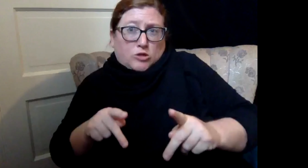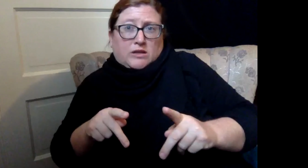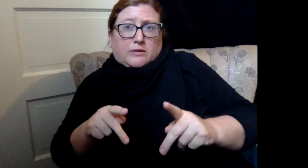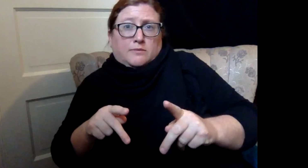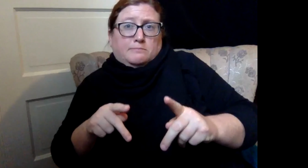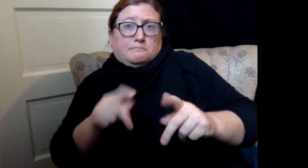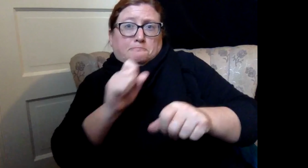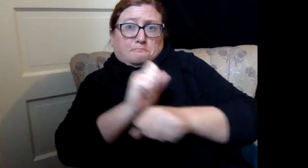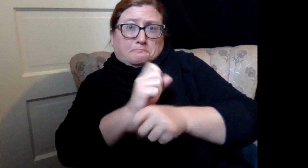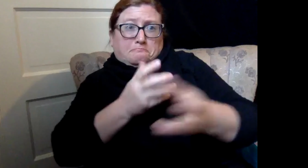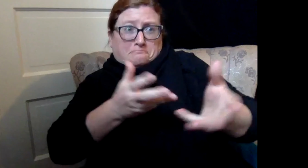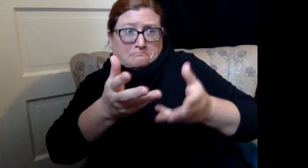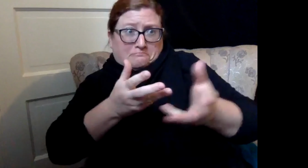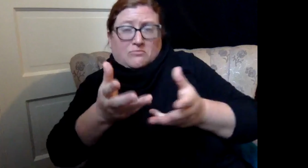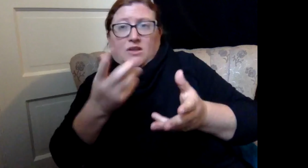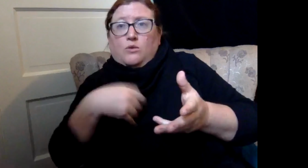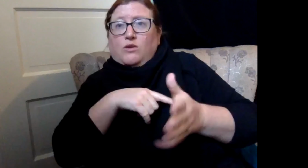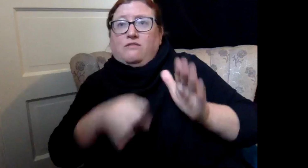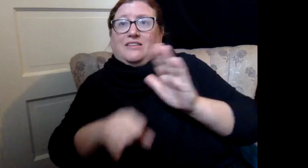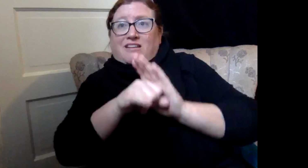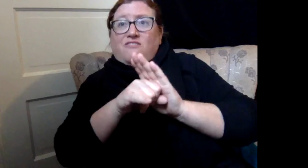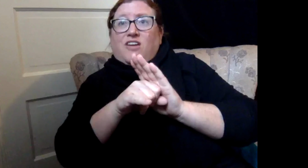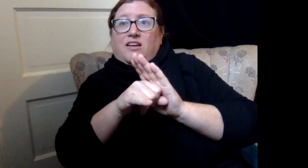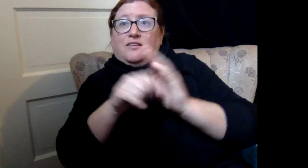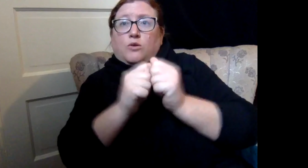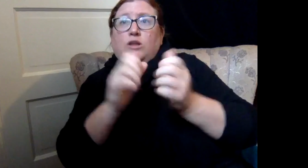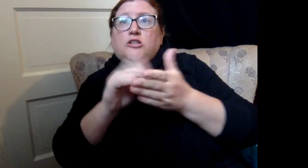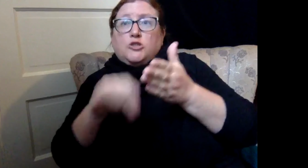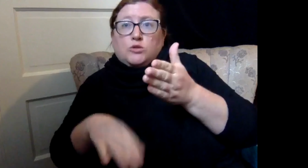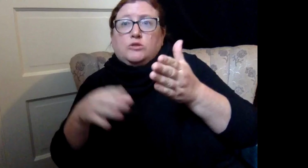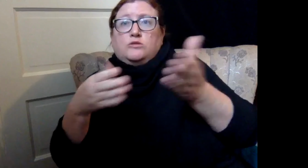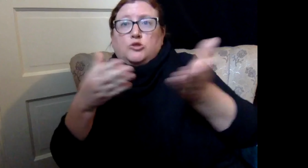services, could we open for very limited in-person or face-to-face transactions